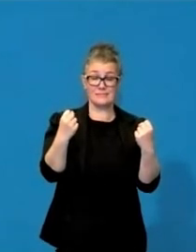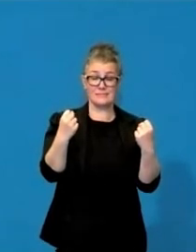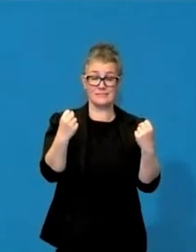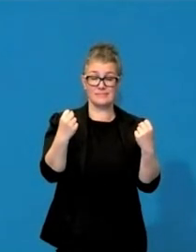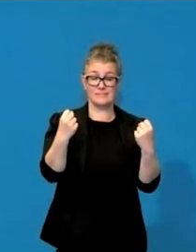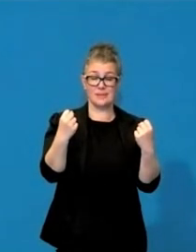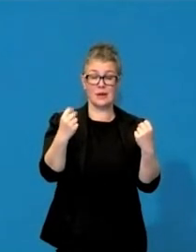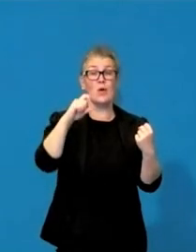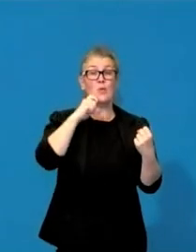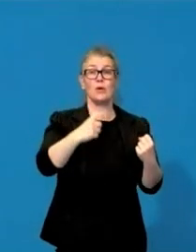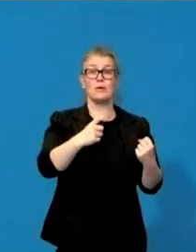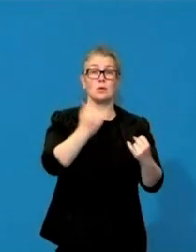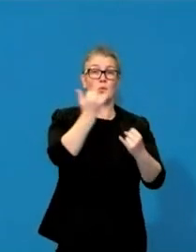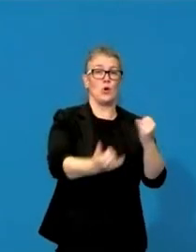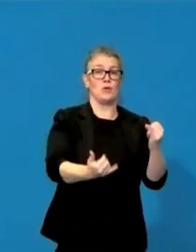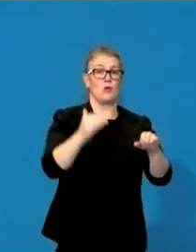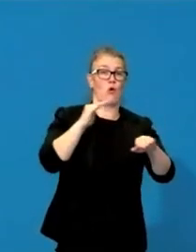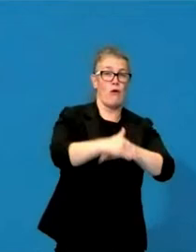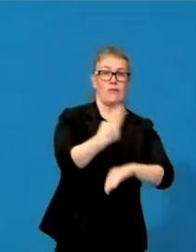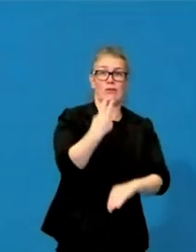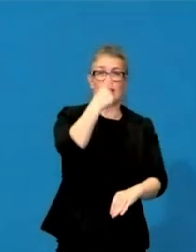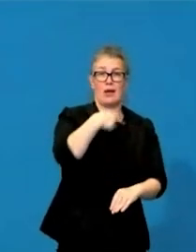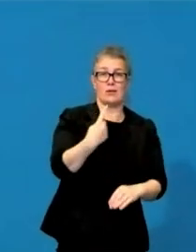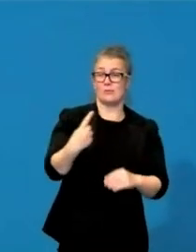more than three hours, with Bubbaboy and his siblings in the car.